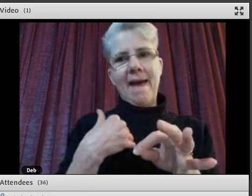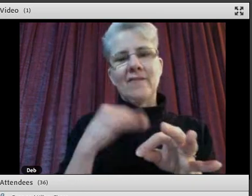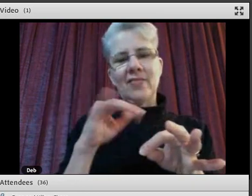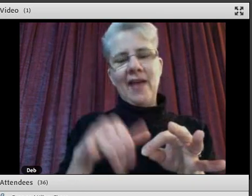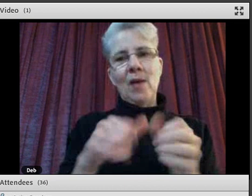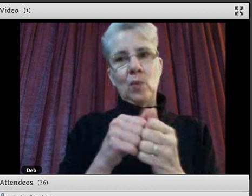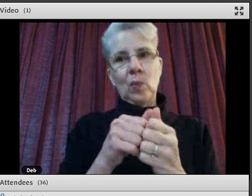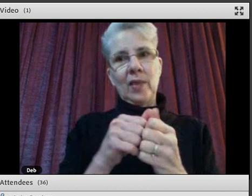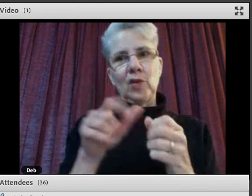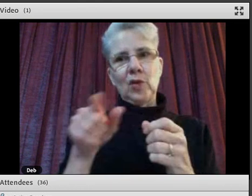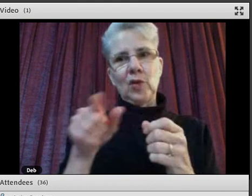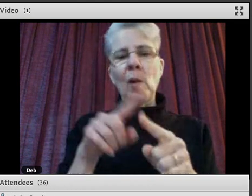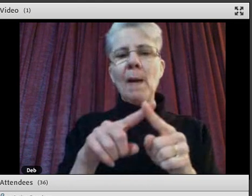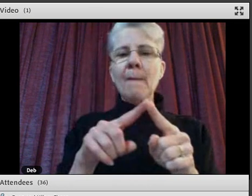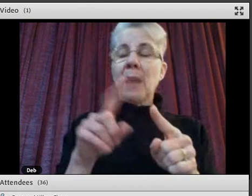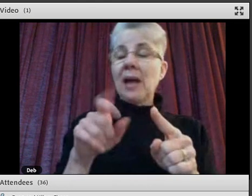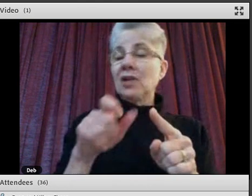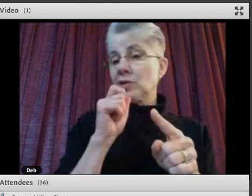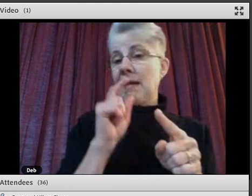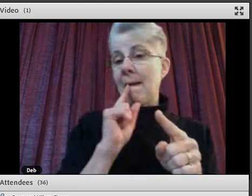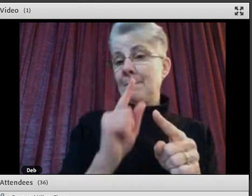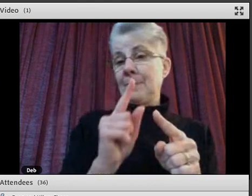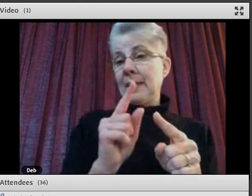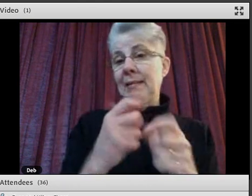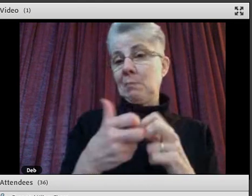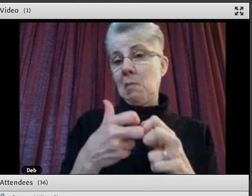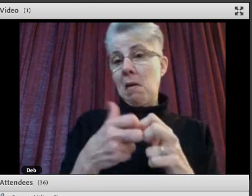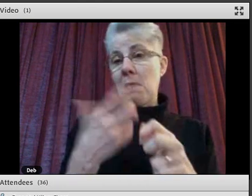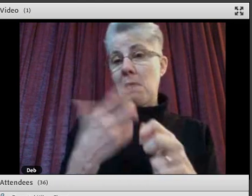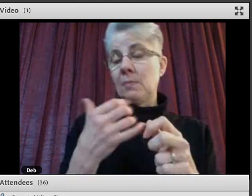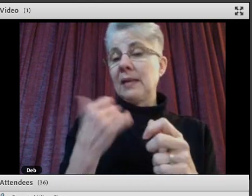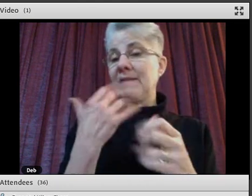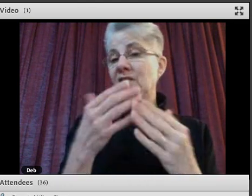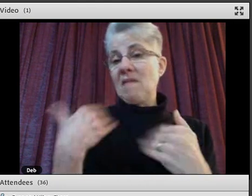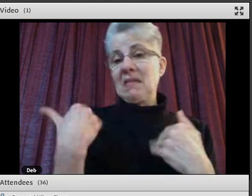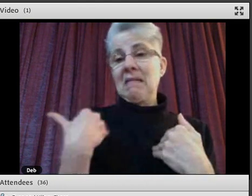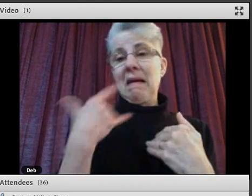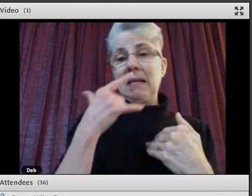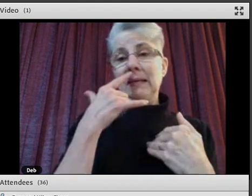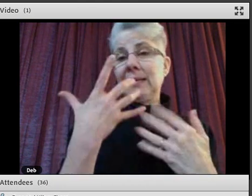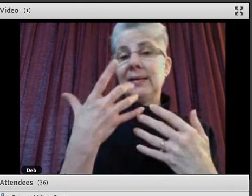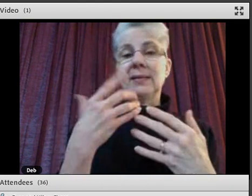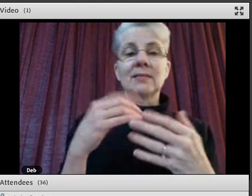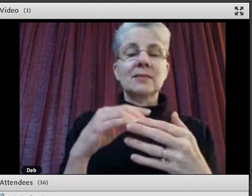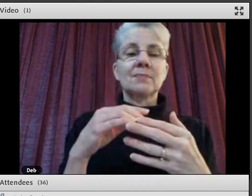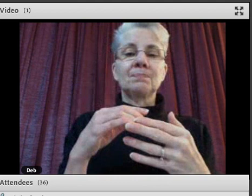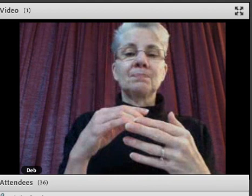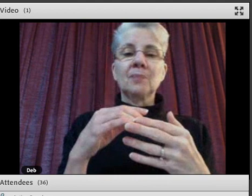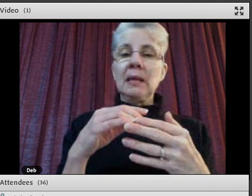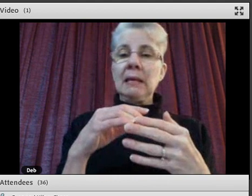But it still shouldn't be a limiting factor. And if you have younger kids, coping saws seem dangerous --